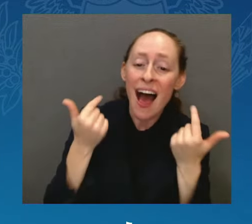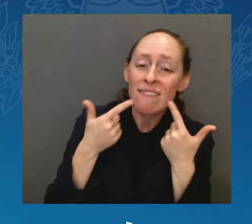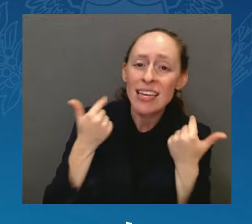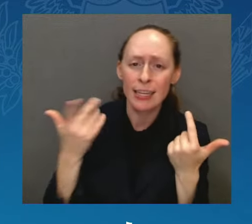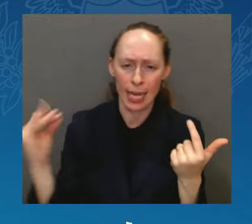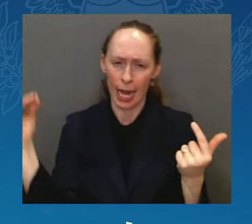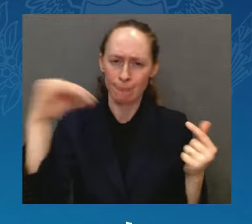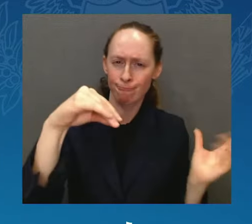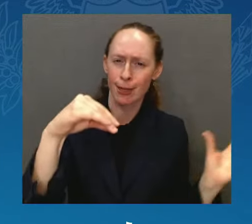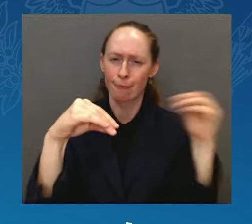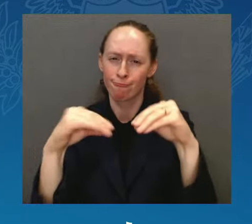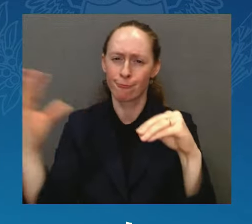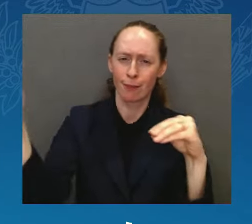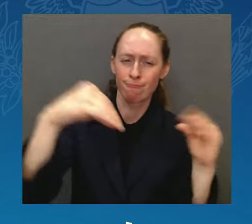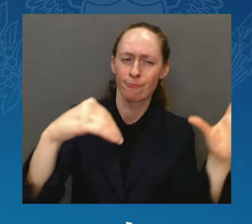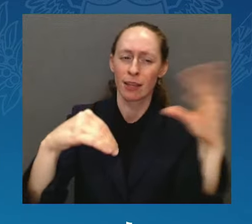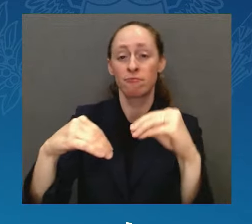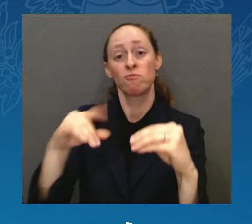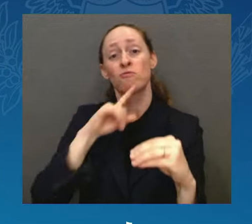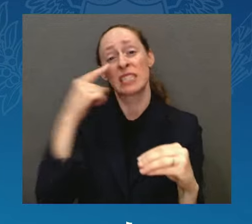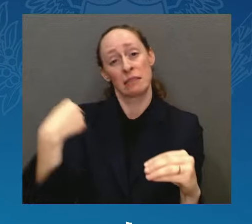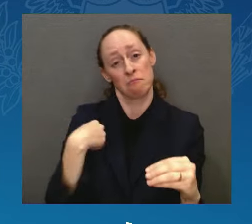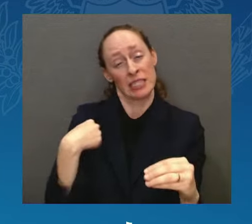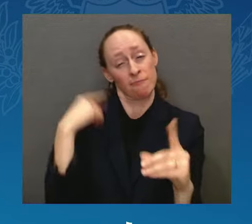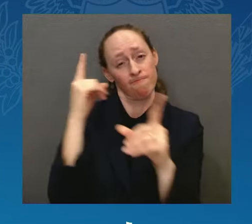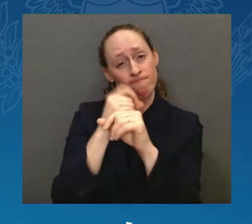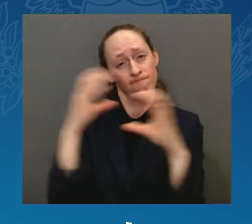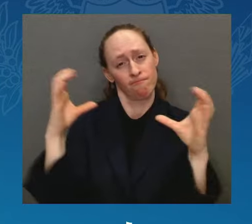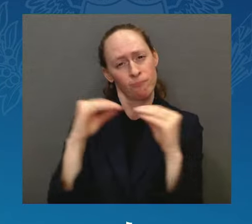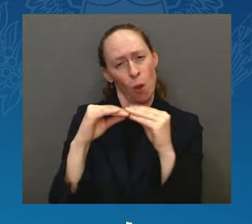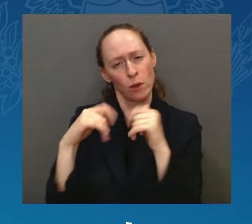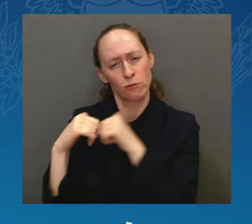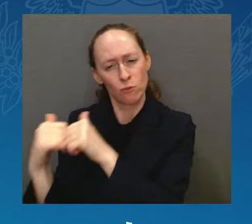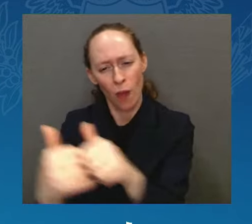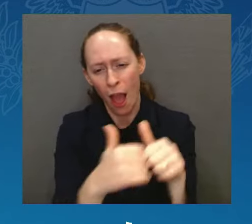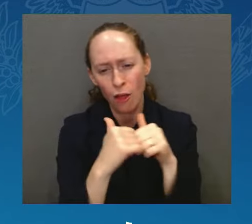I thank President Biden, Vice President Harris, and the administration for having us here